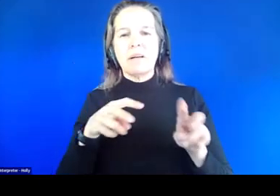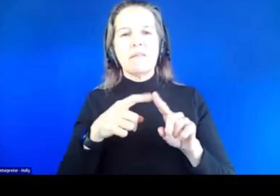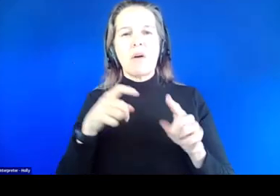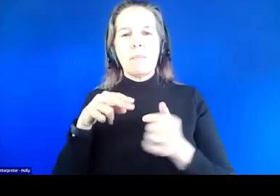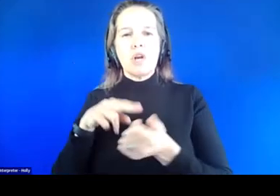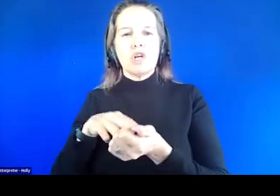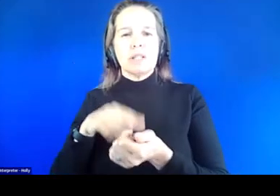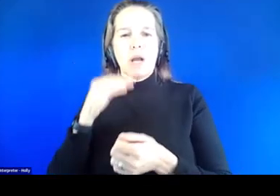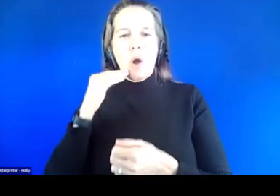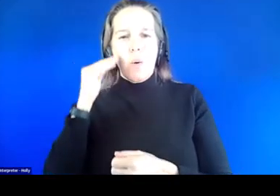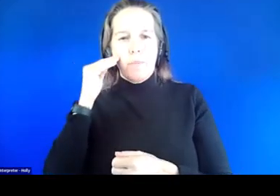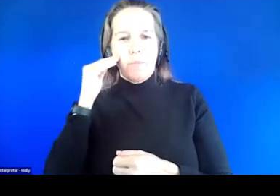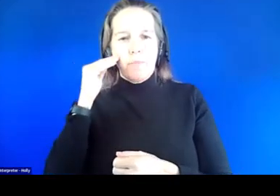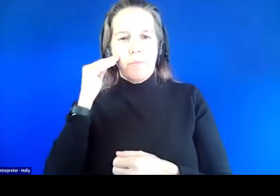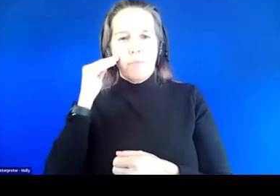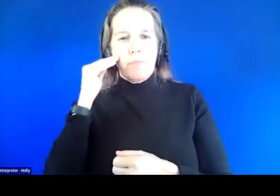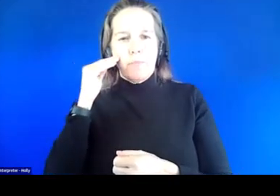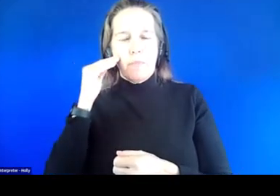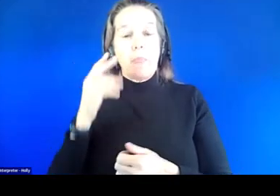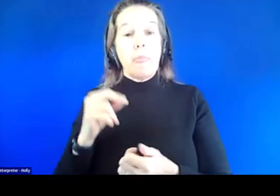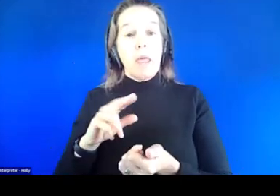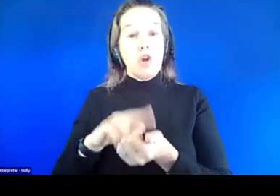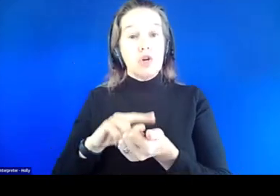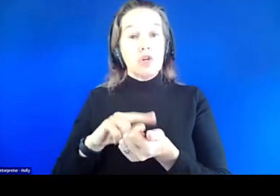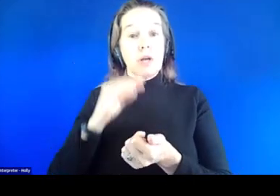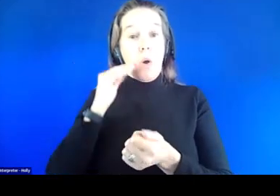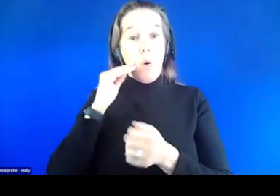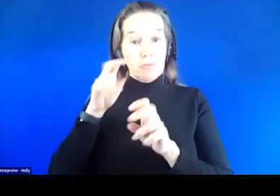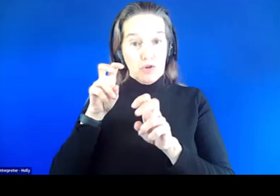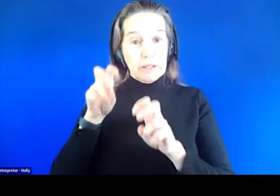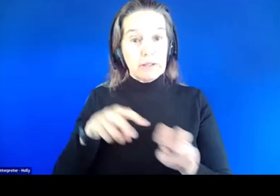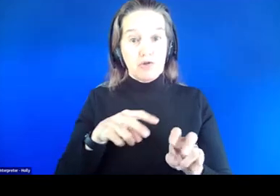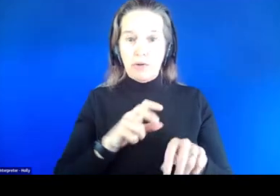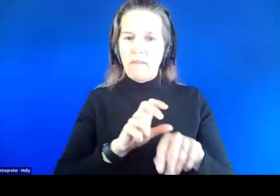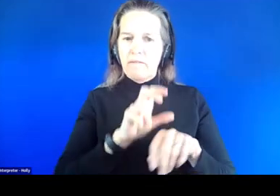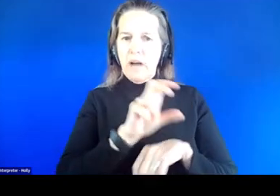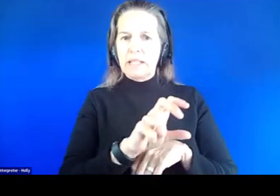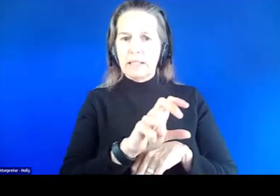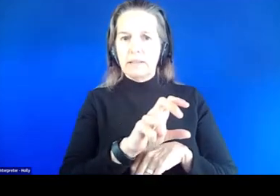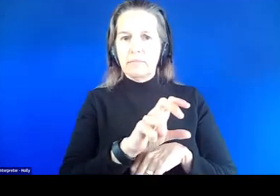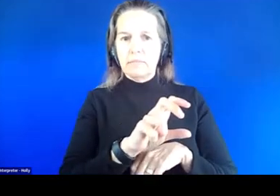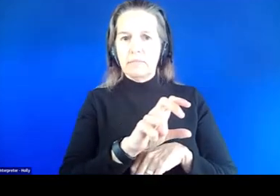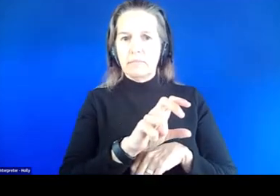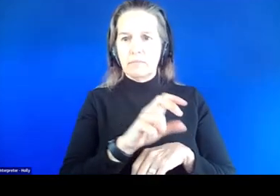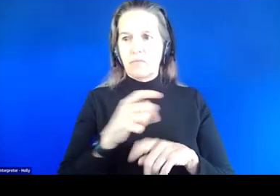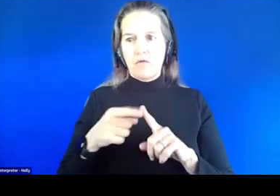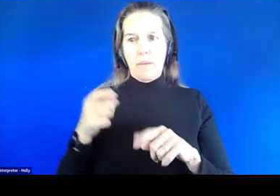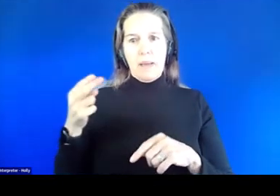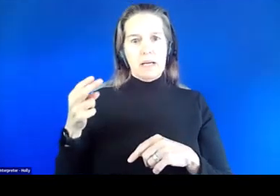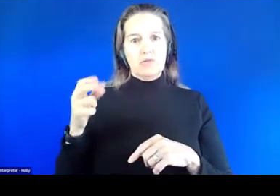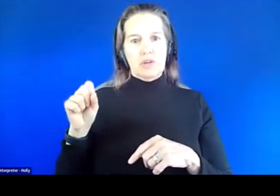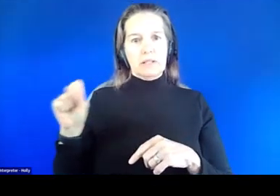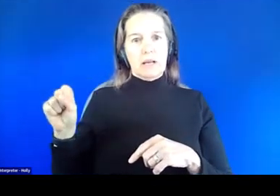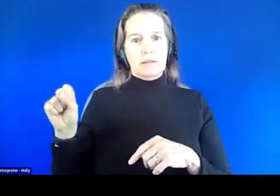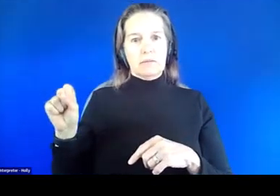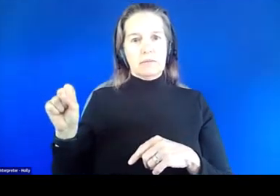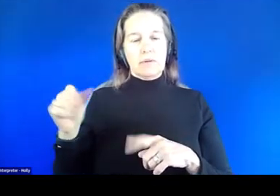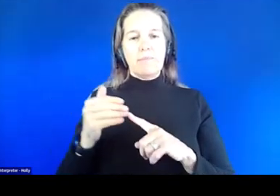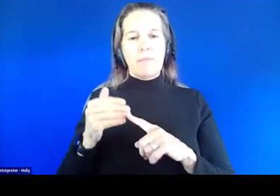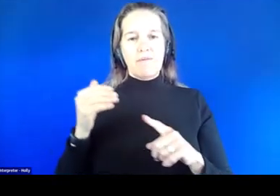Transition had been funded by HHS before MFP and just